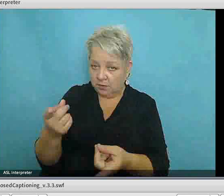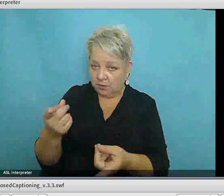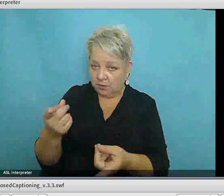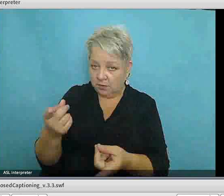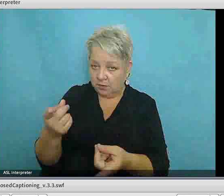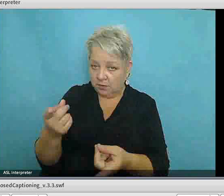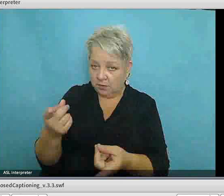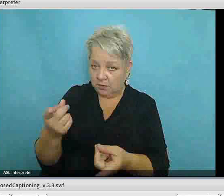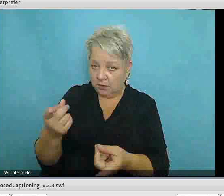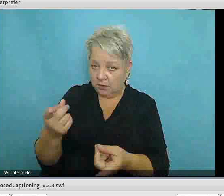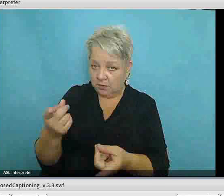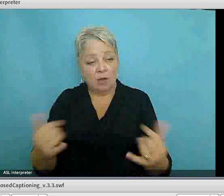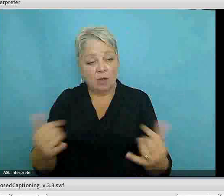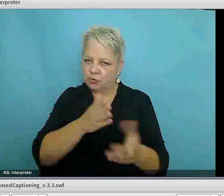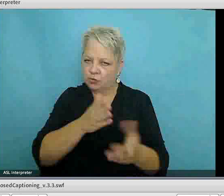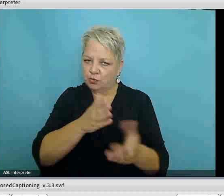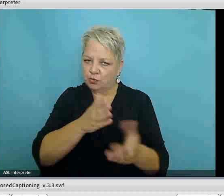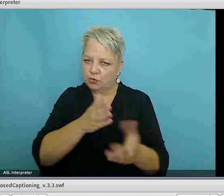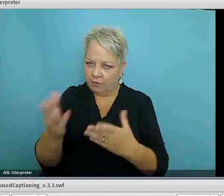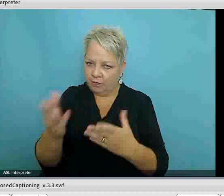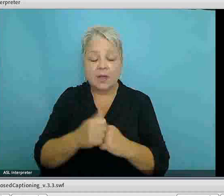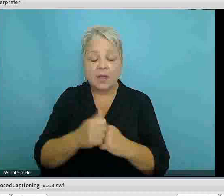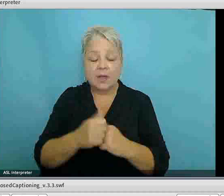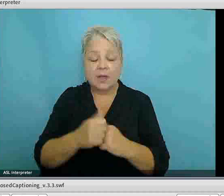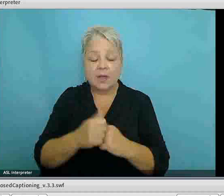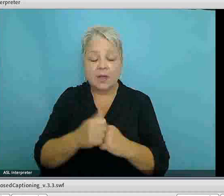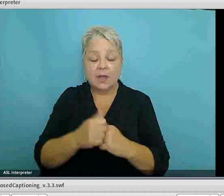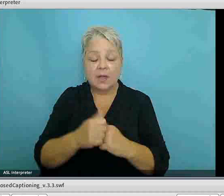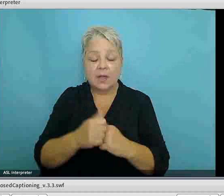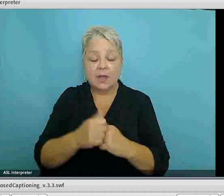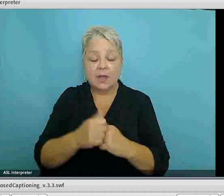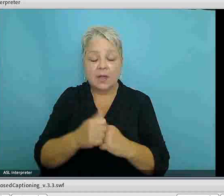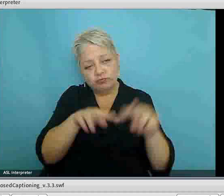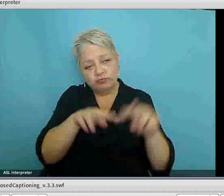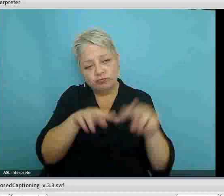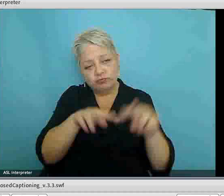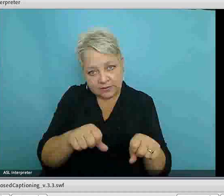they will be finding out the person is eligible for MassHealth and also eligible for Medicare.